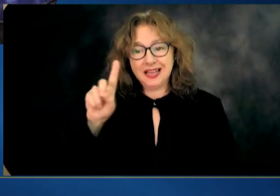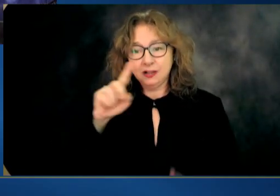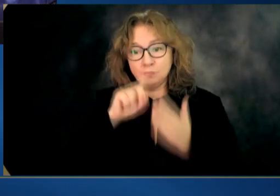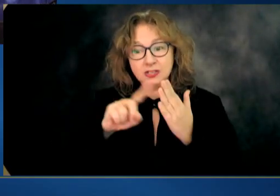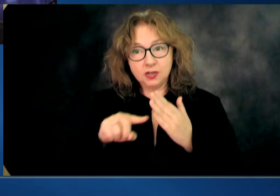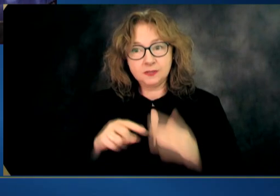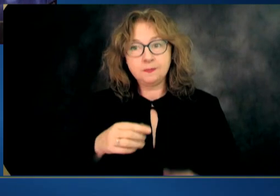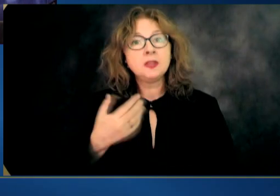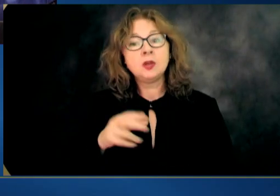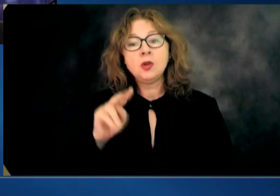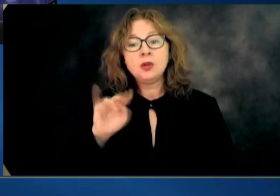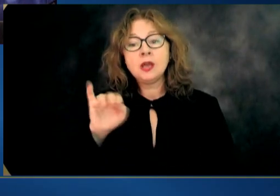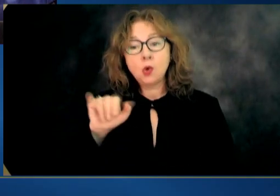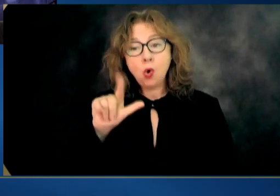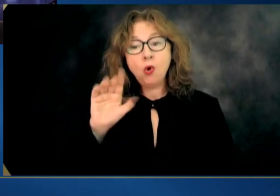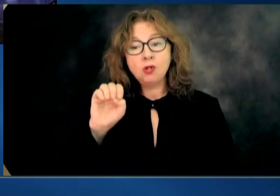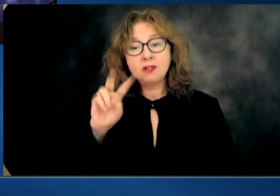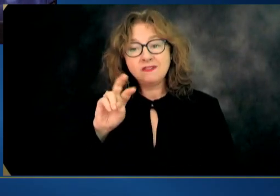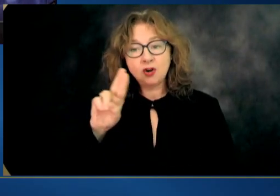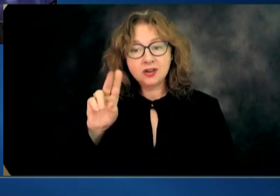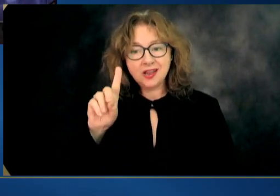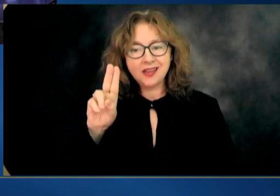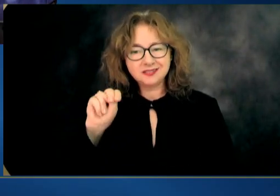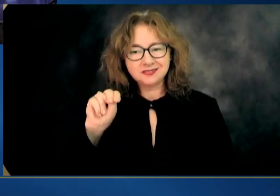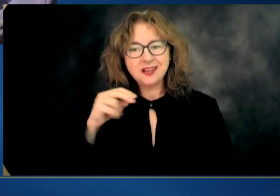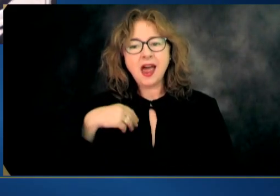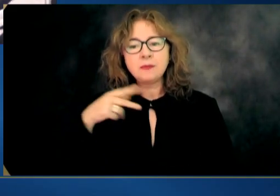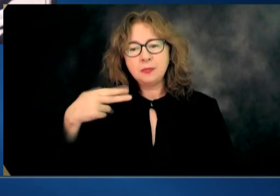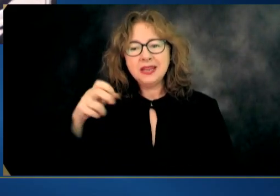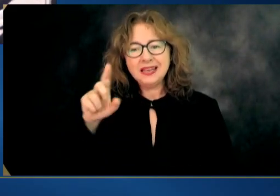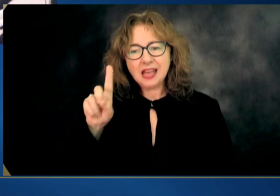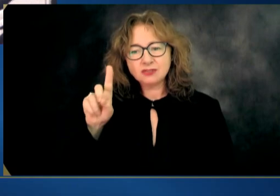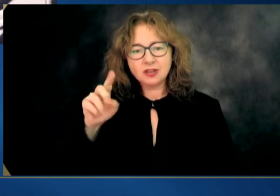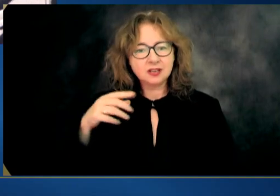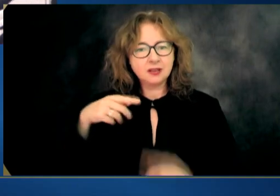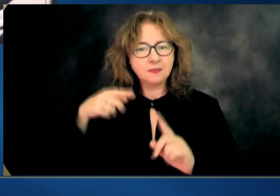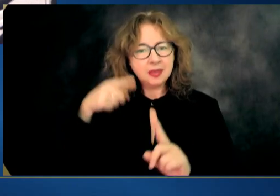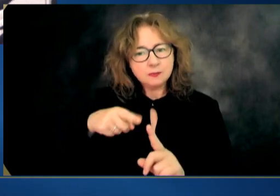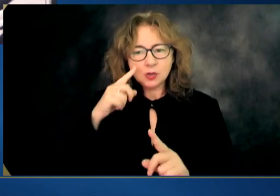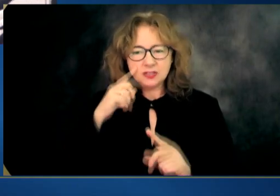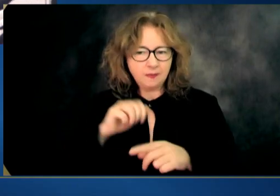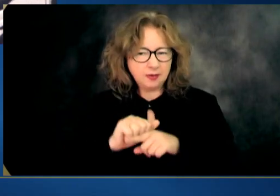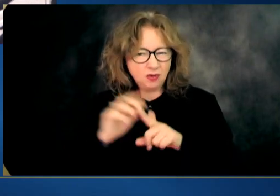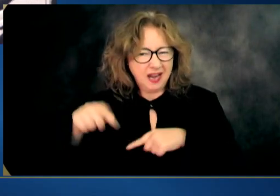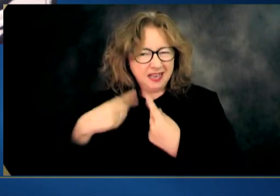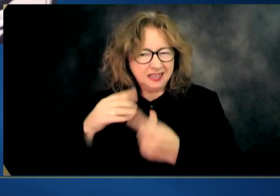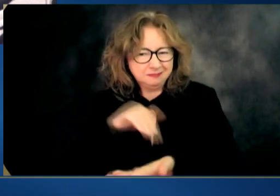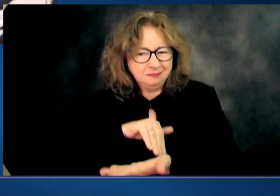Verdun. I'm actually a pediatric hematologist by training. And this is sort of full circle for me,